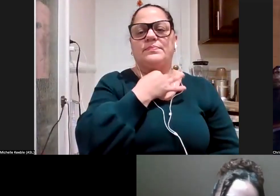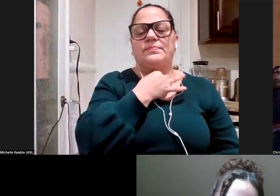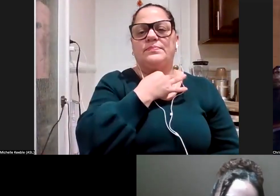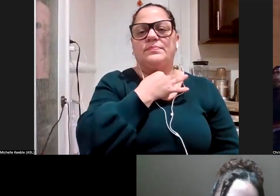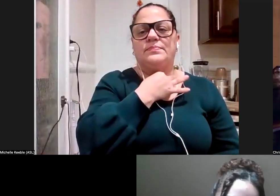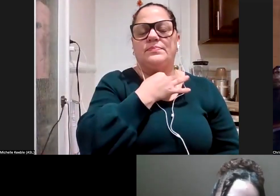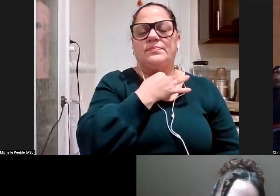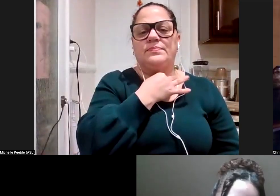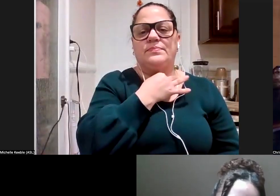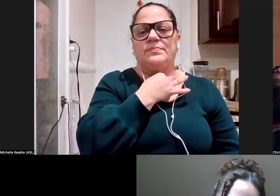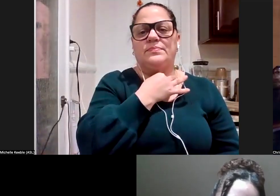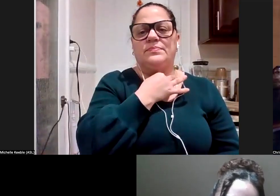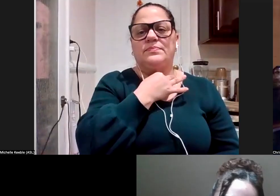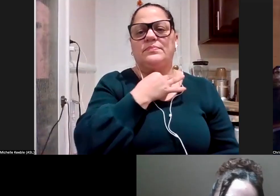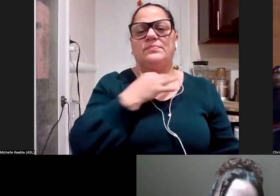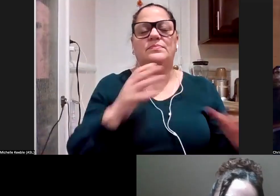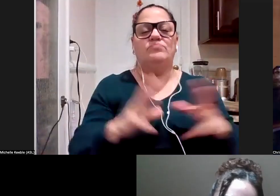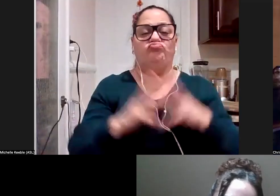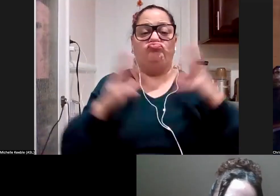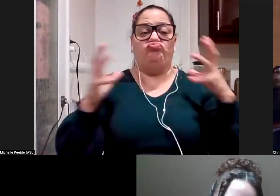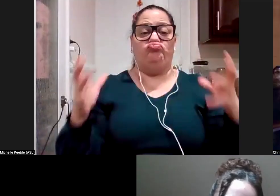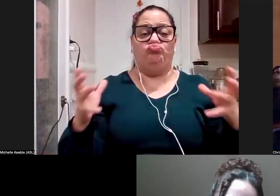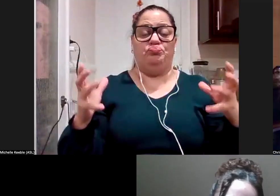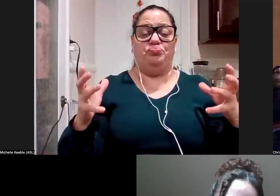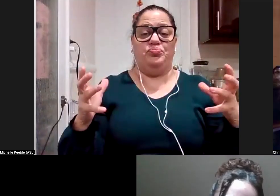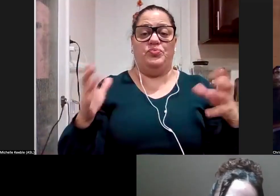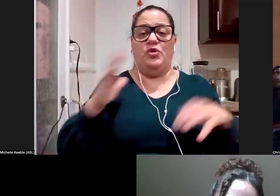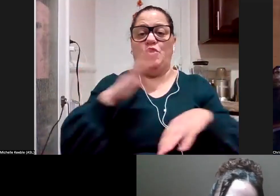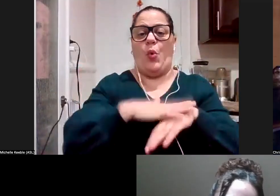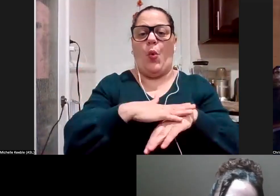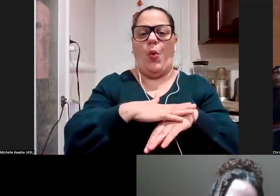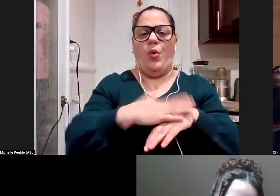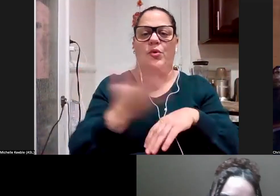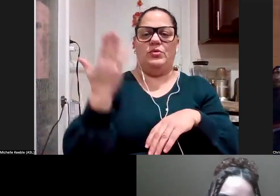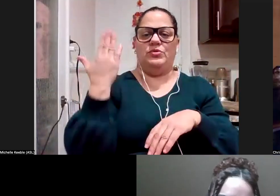um very vast cast of people that is on your screen behind you. What you're using for your